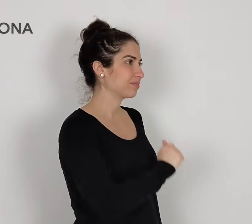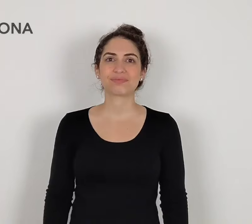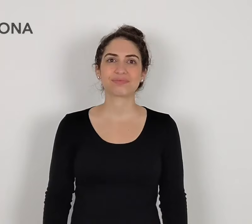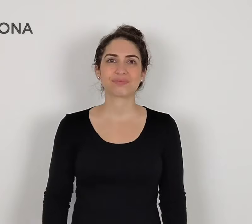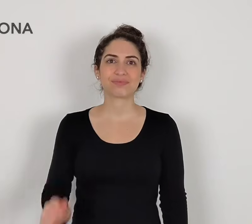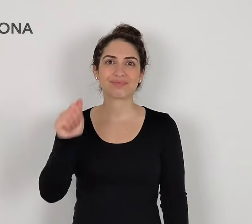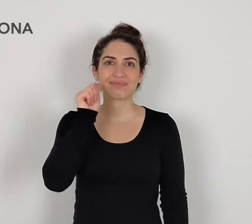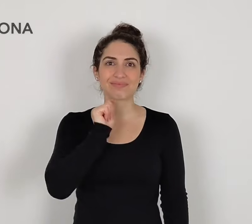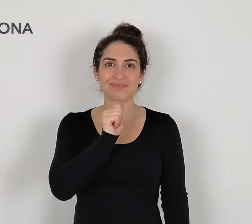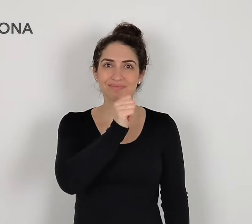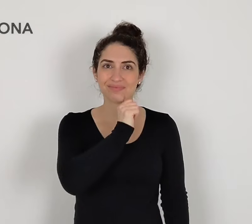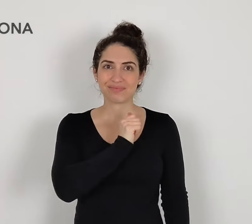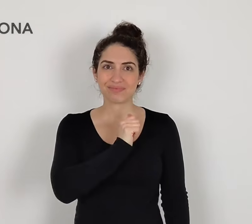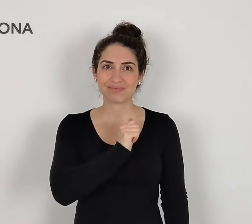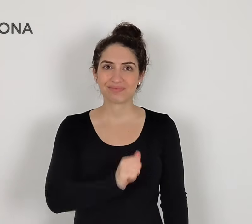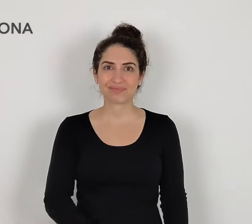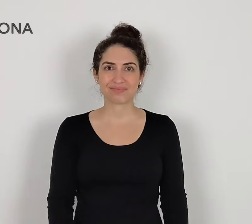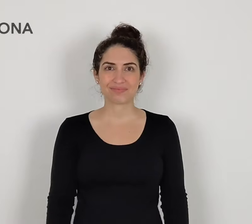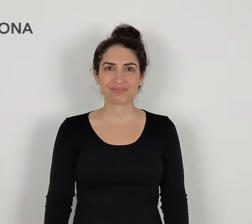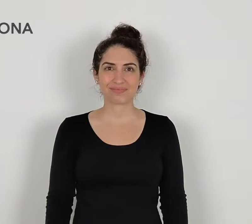Arizona